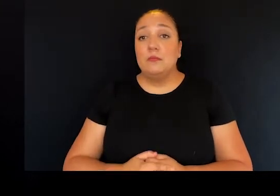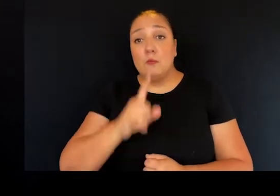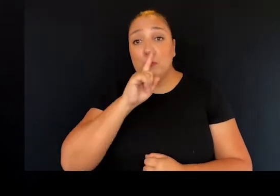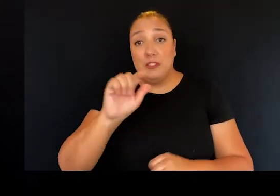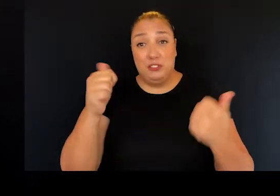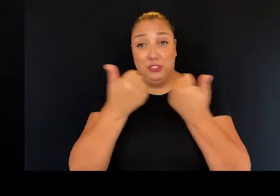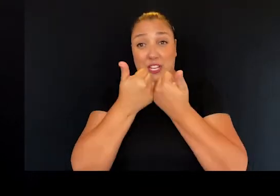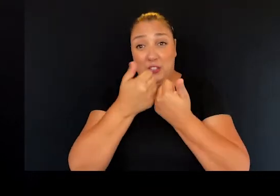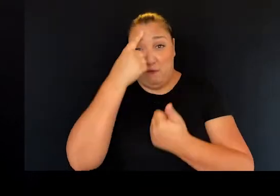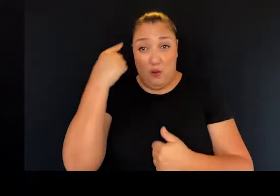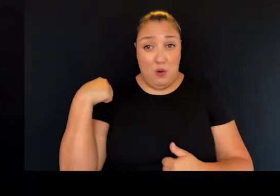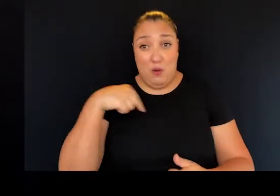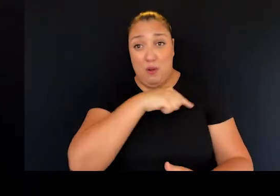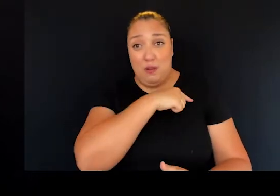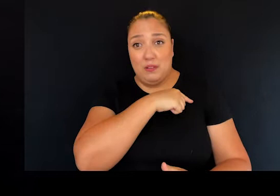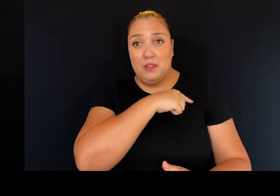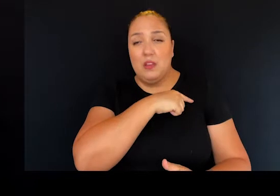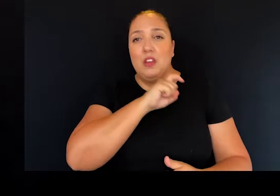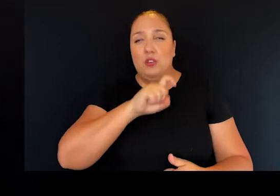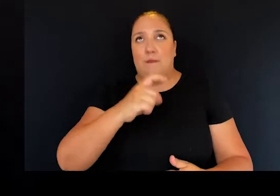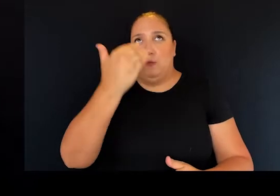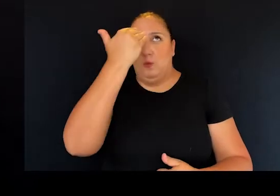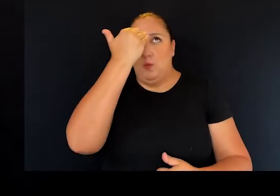is being present in the language that we're using,